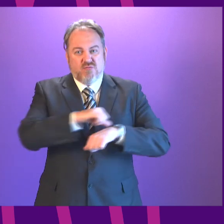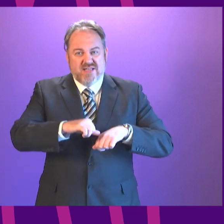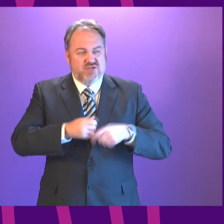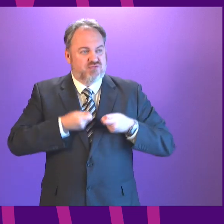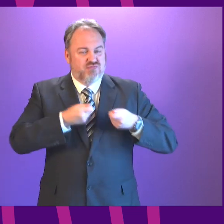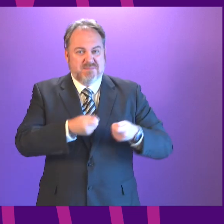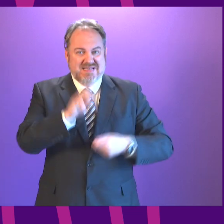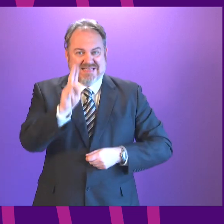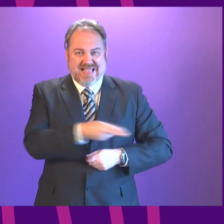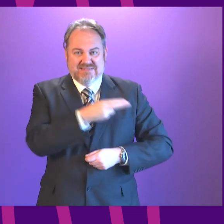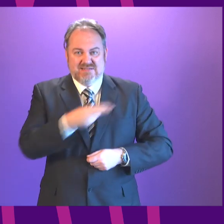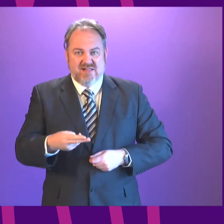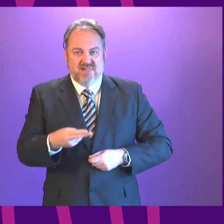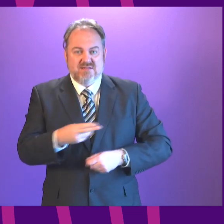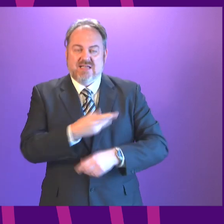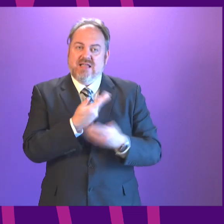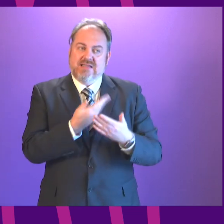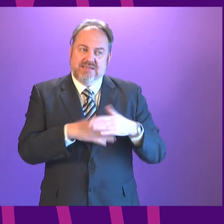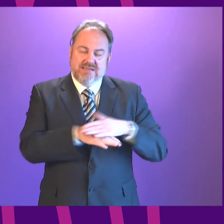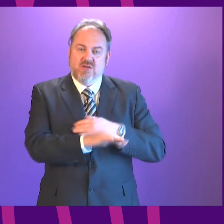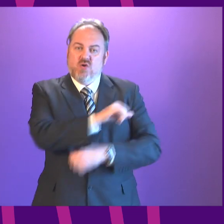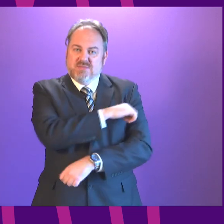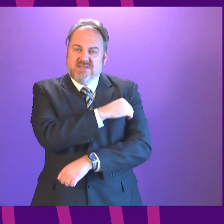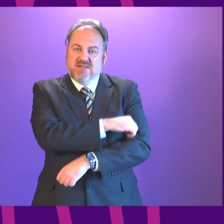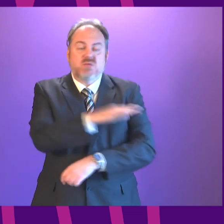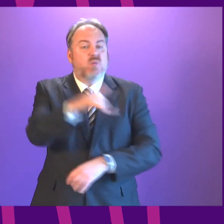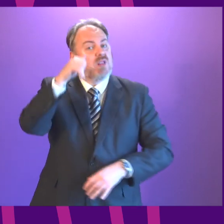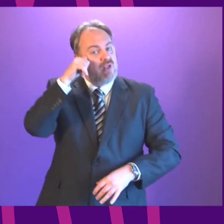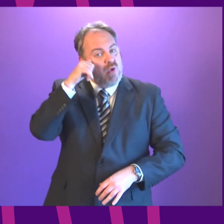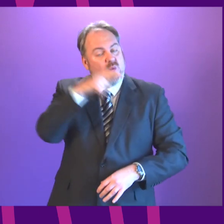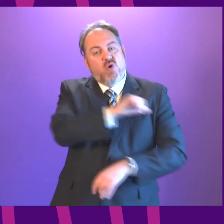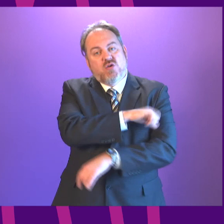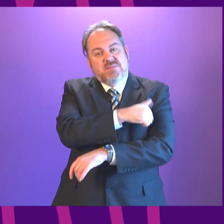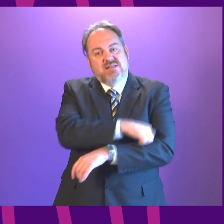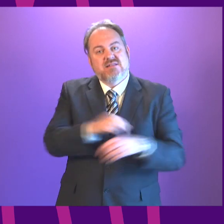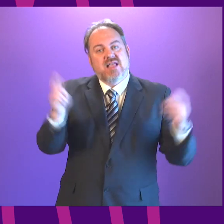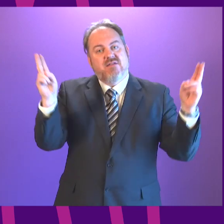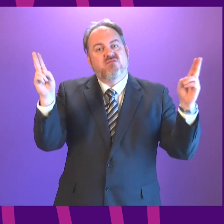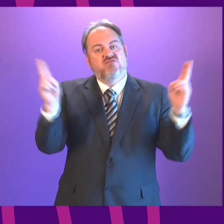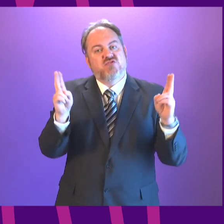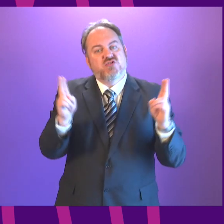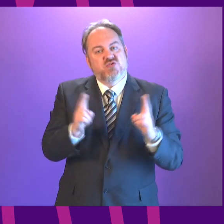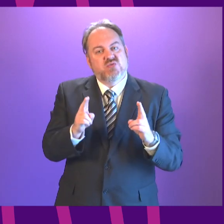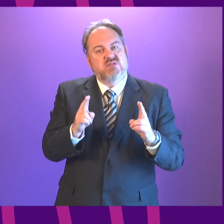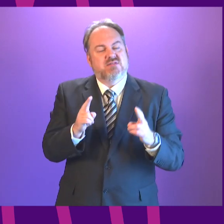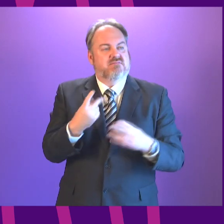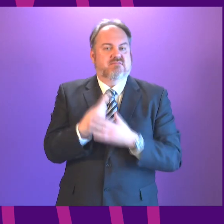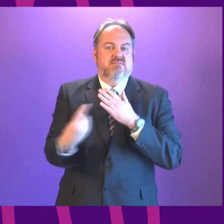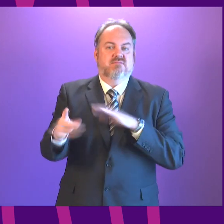know that, for safety reasons, hospitals have limited the number of elective surgeries since